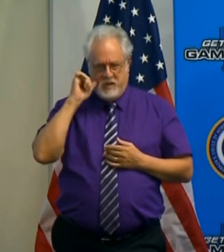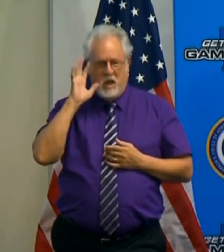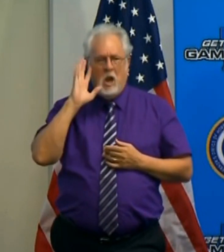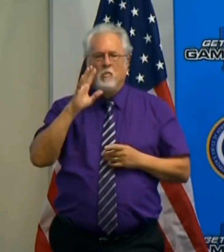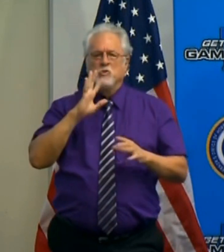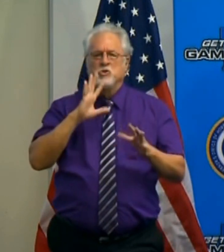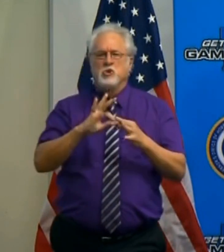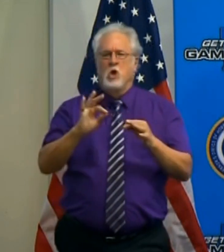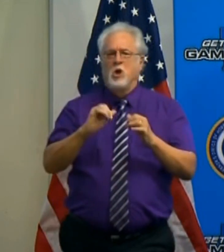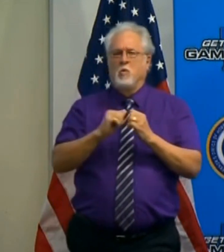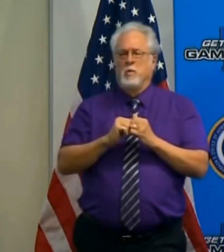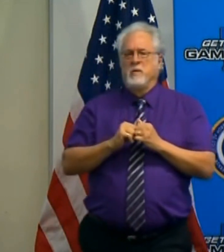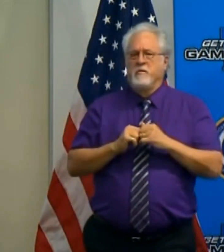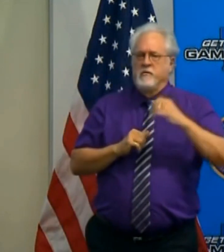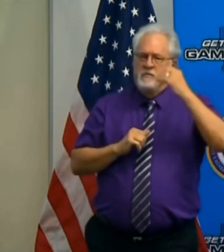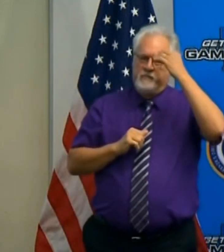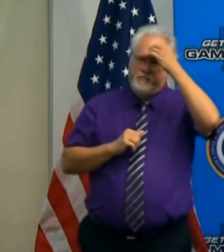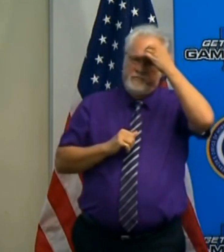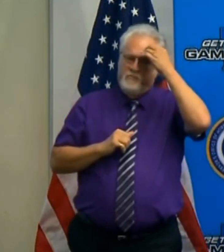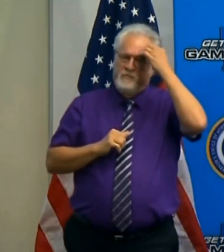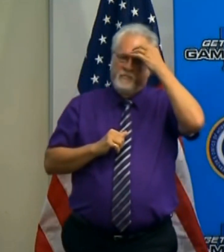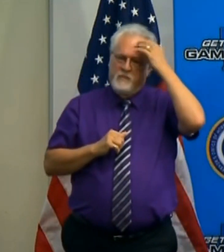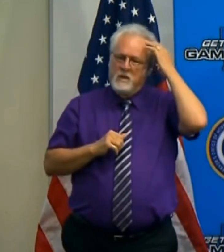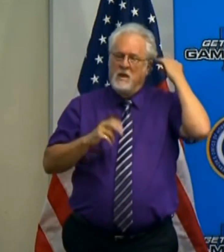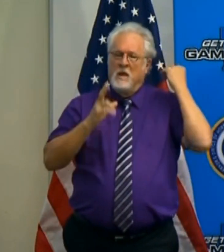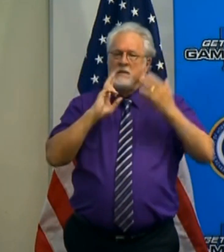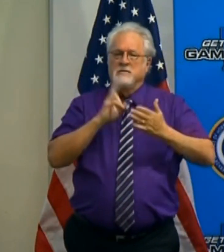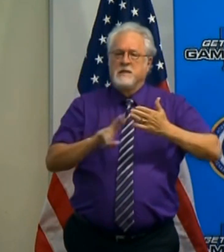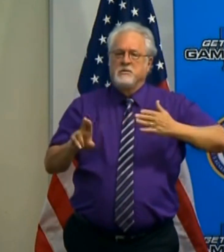with um secretary of